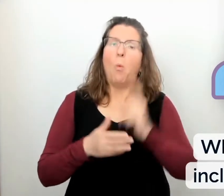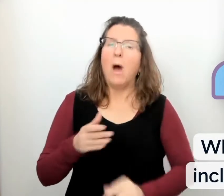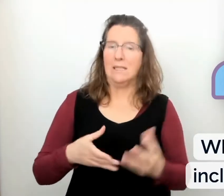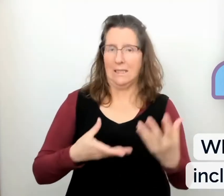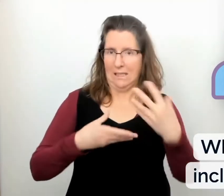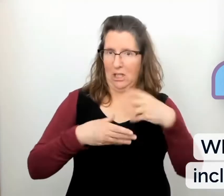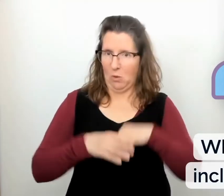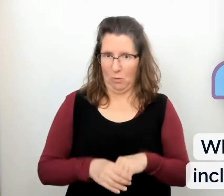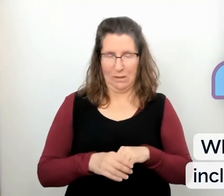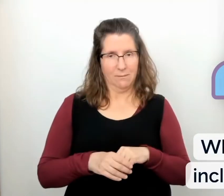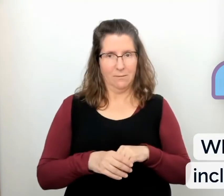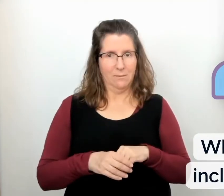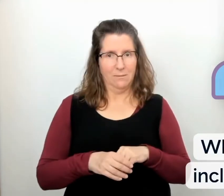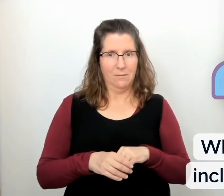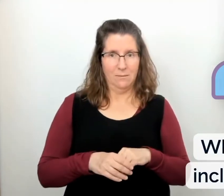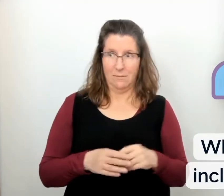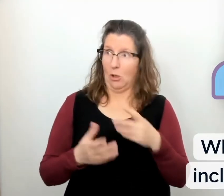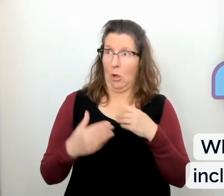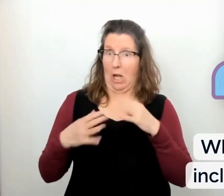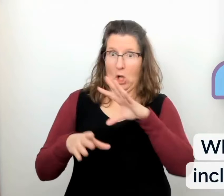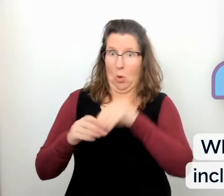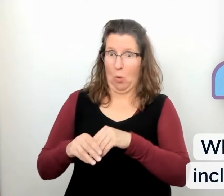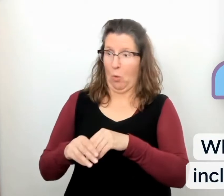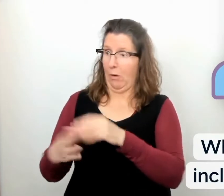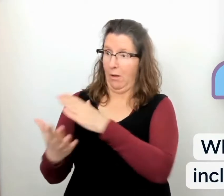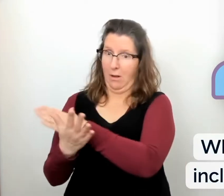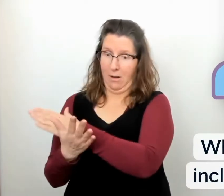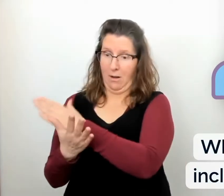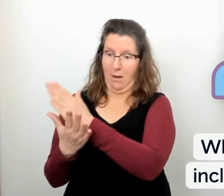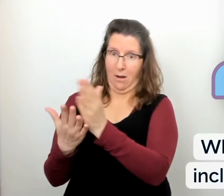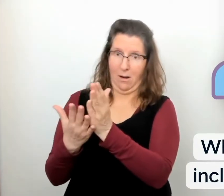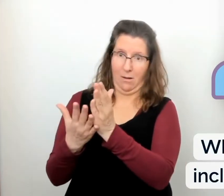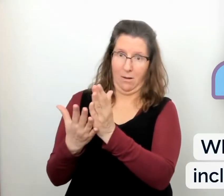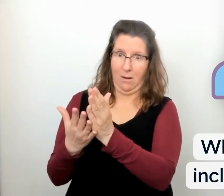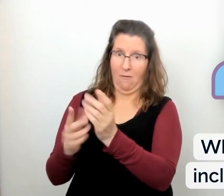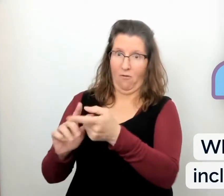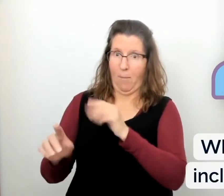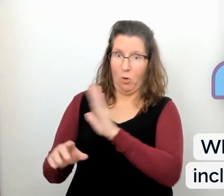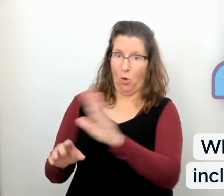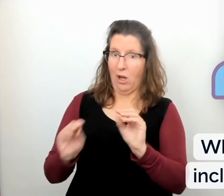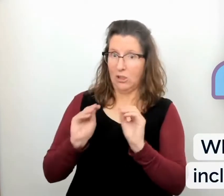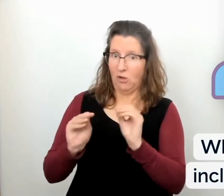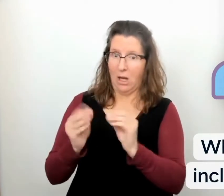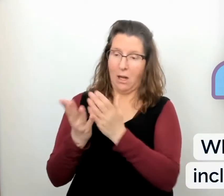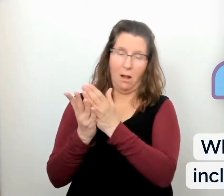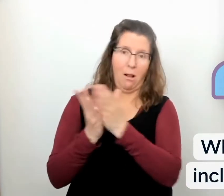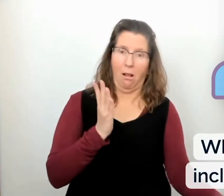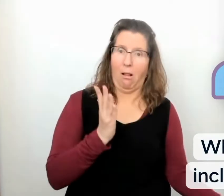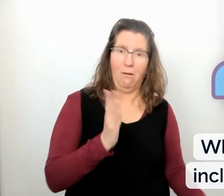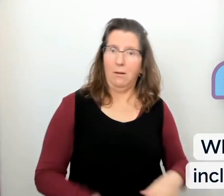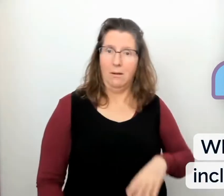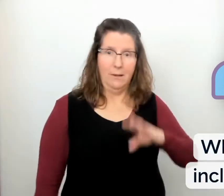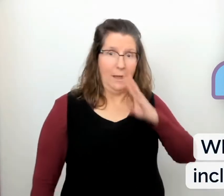But what is included in the instruction? And what is being ignored?